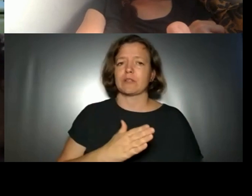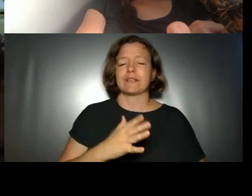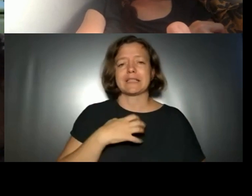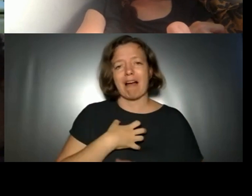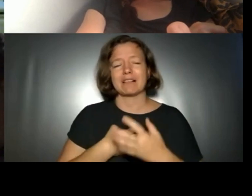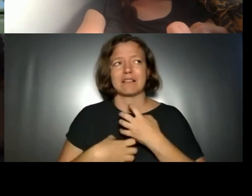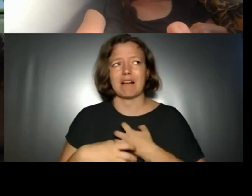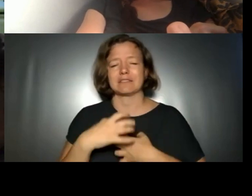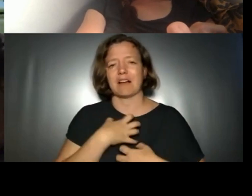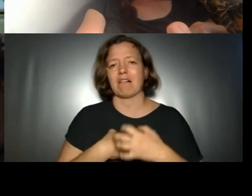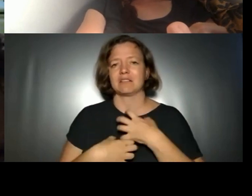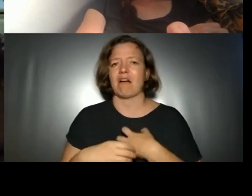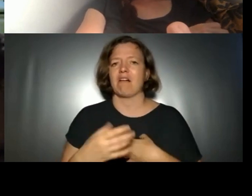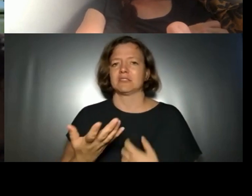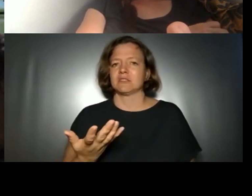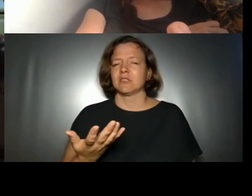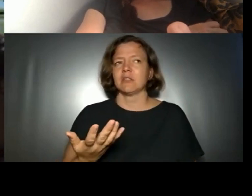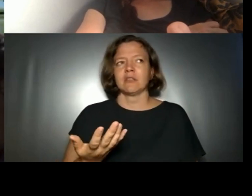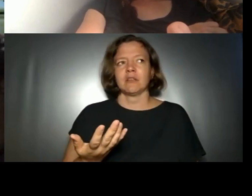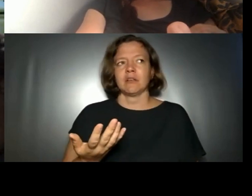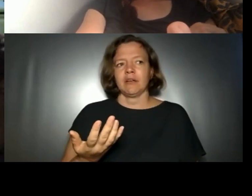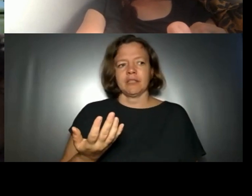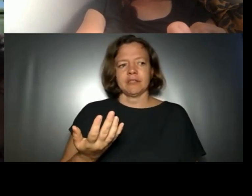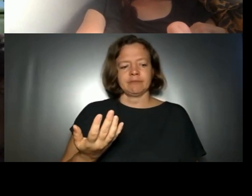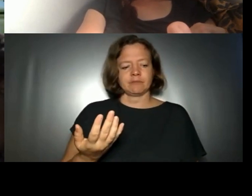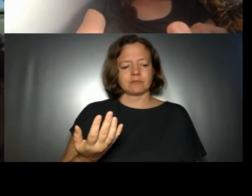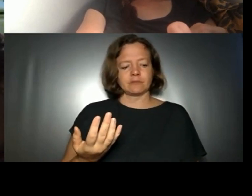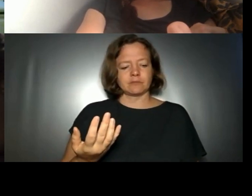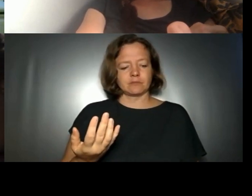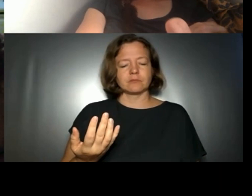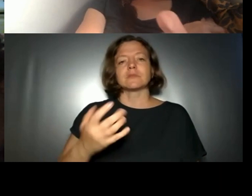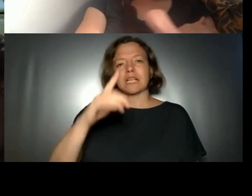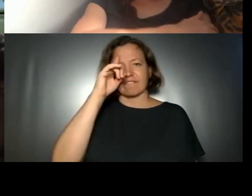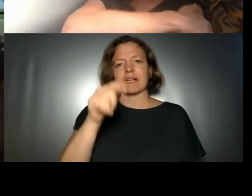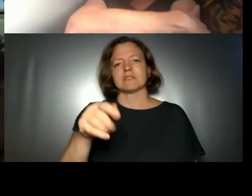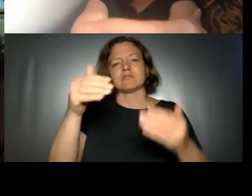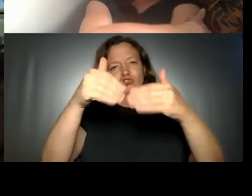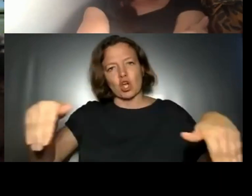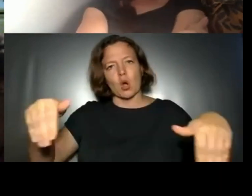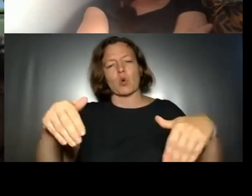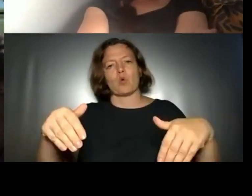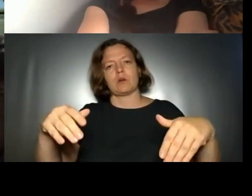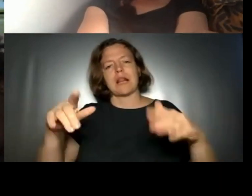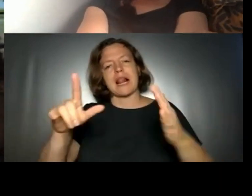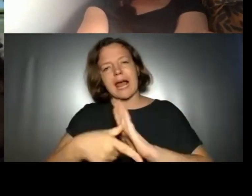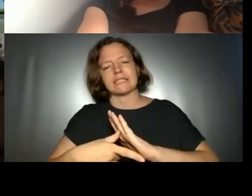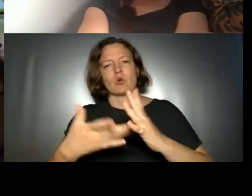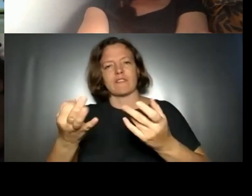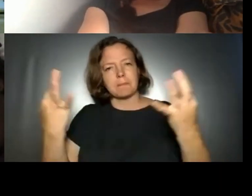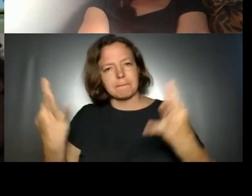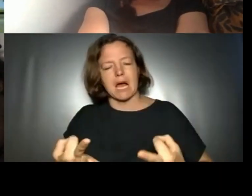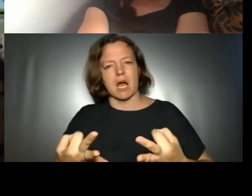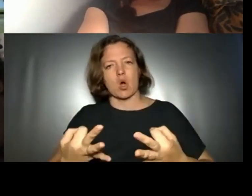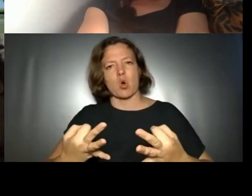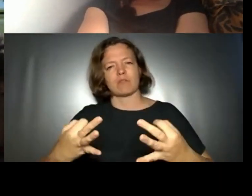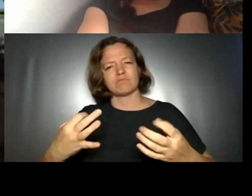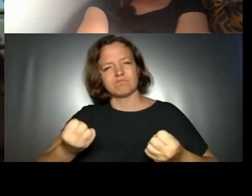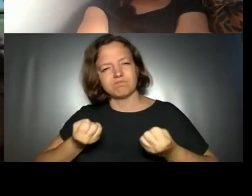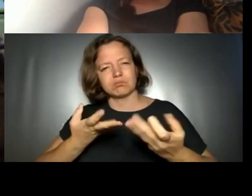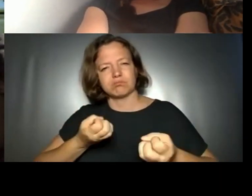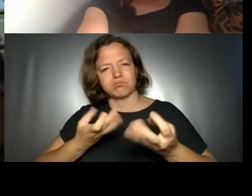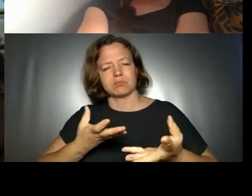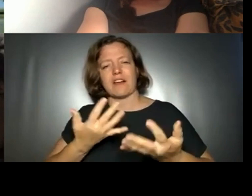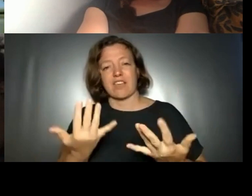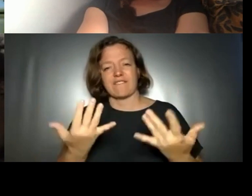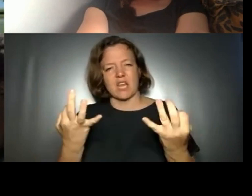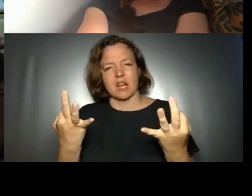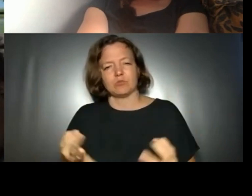the last months and I knew what the work was of creating this kind of safer space for these people who are not used to